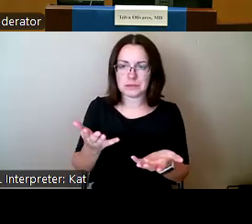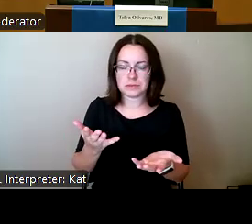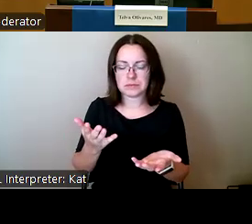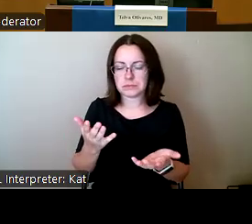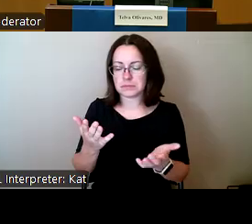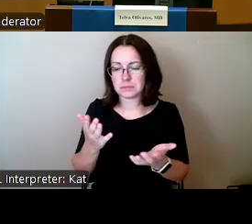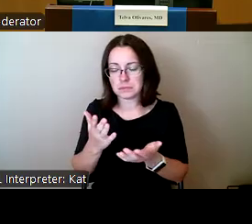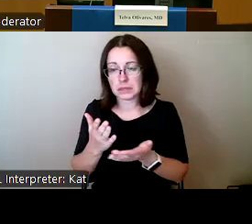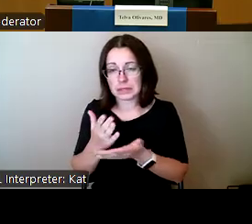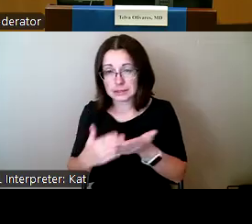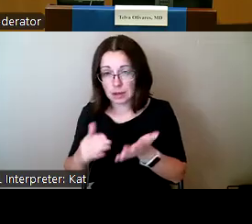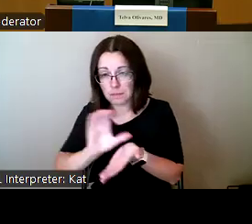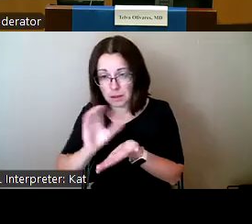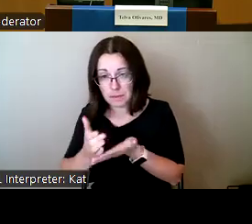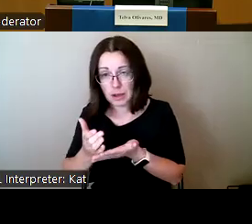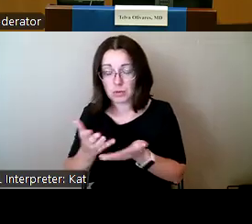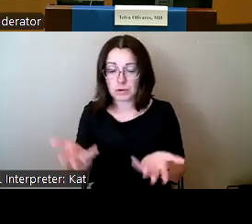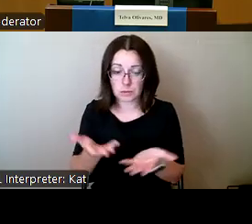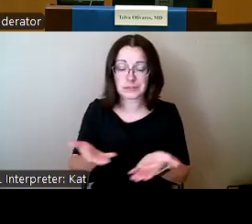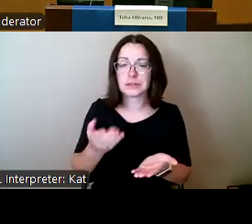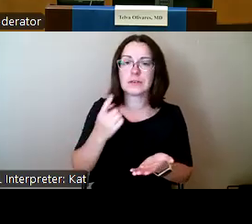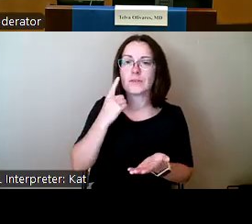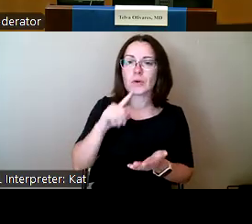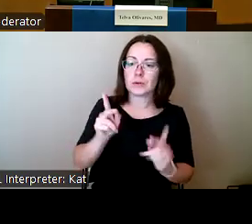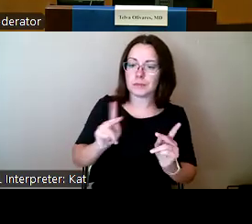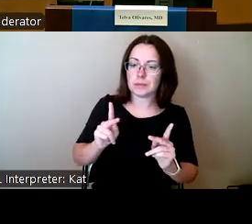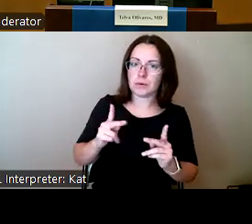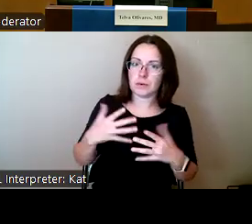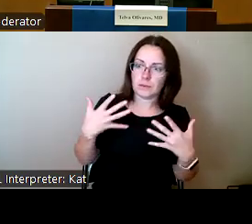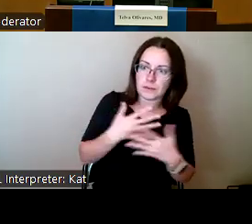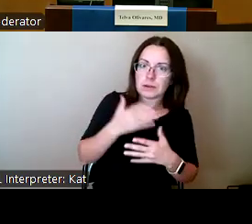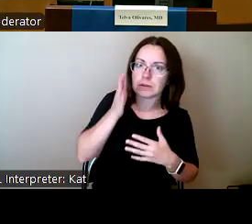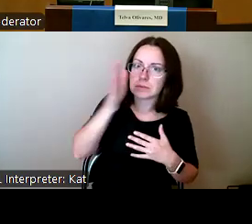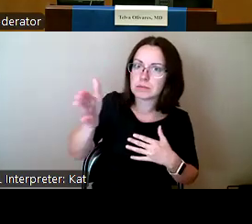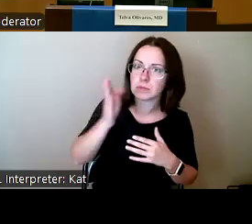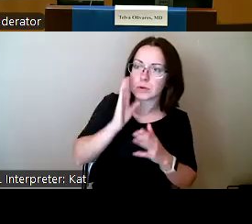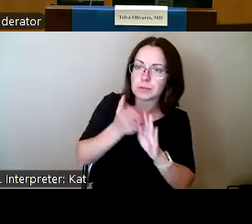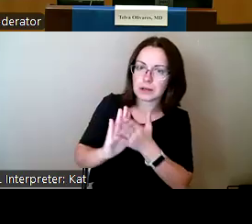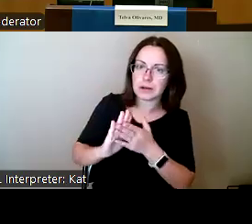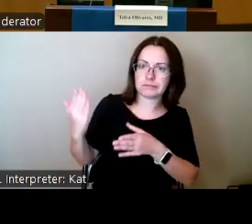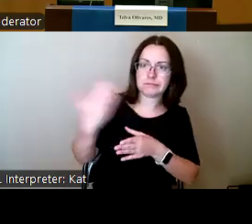u becoming functionally impaired in people who are considering maid. The